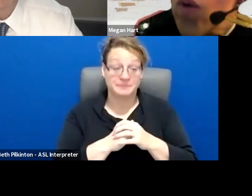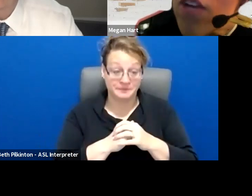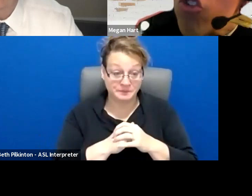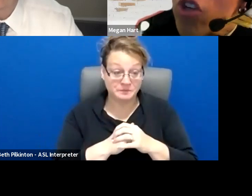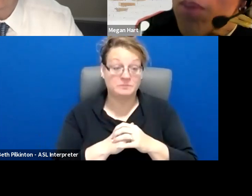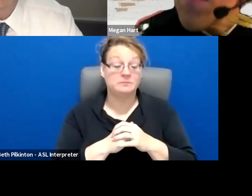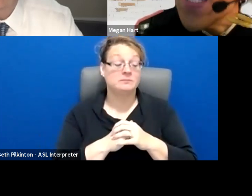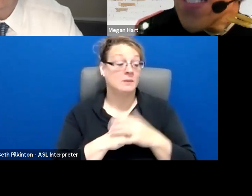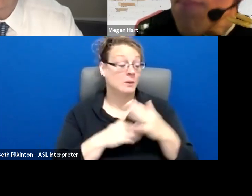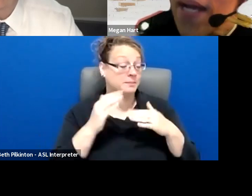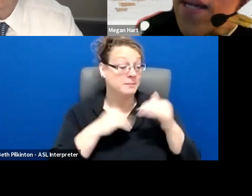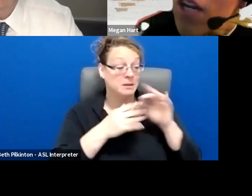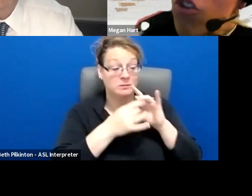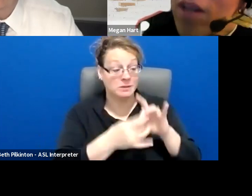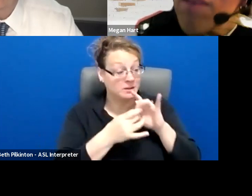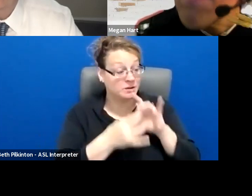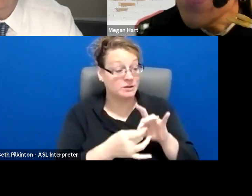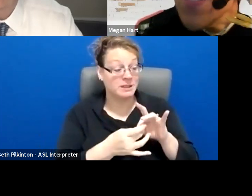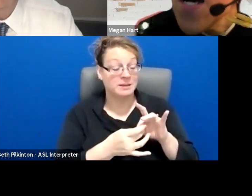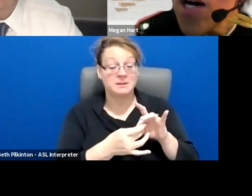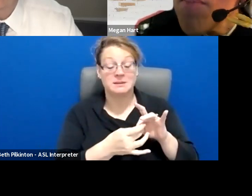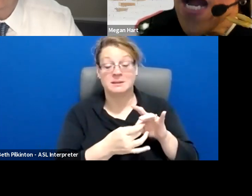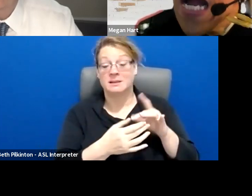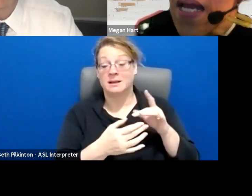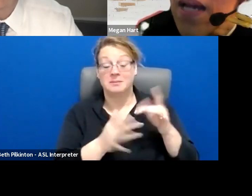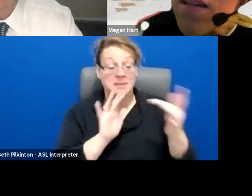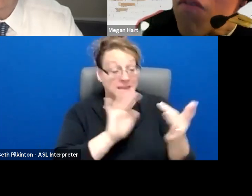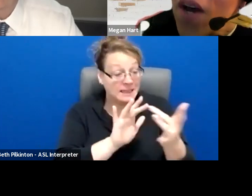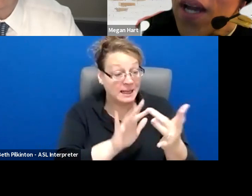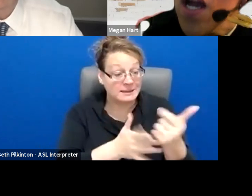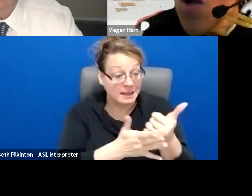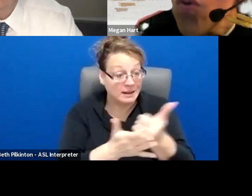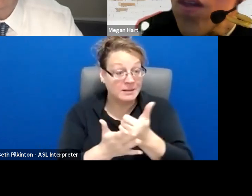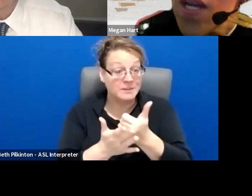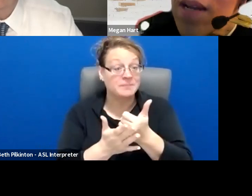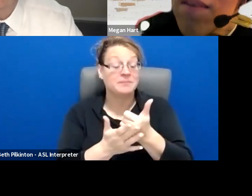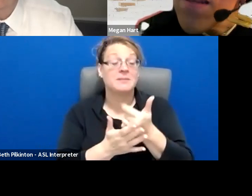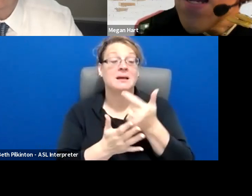Having our team, our staff, reflect the individuals we serve is really important.